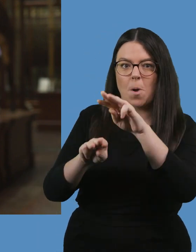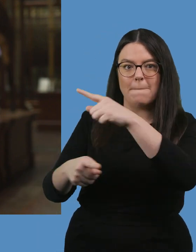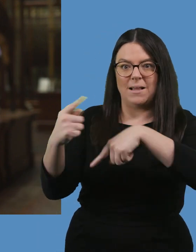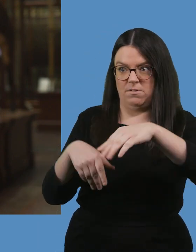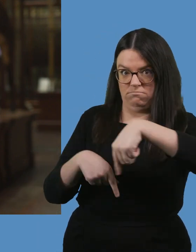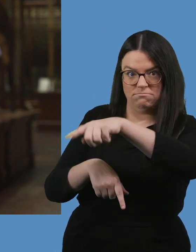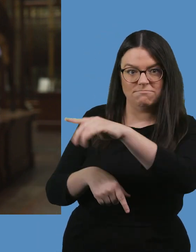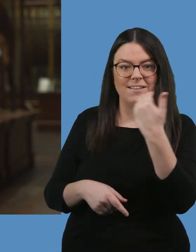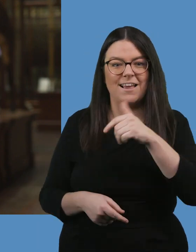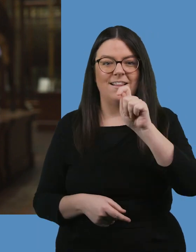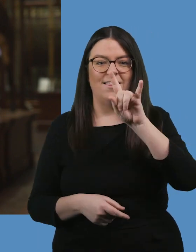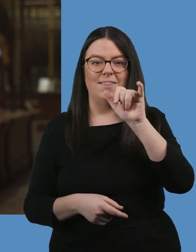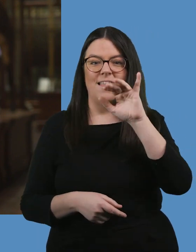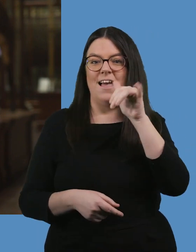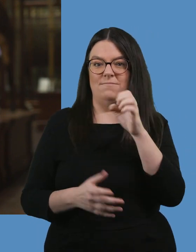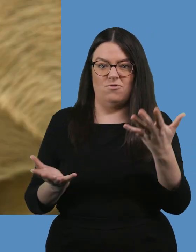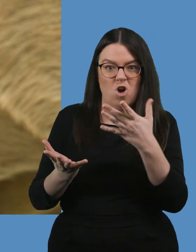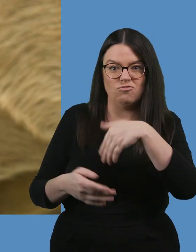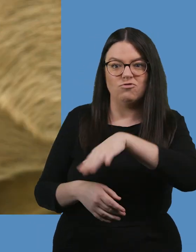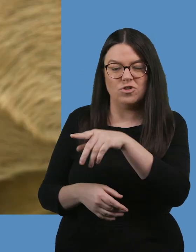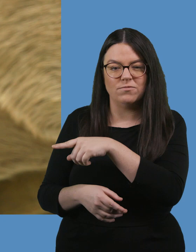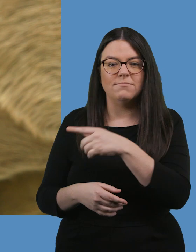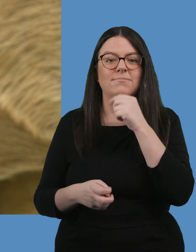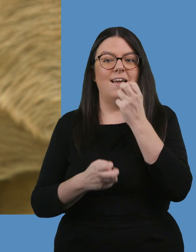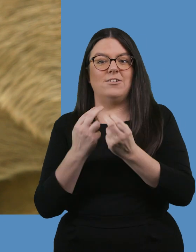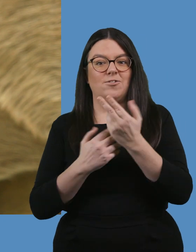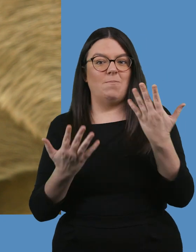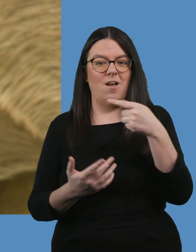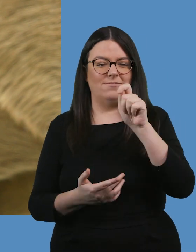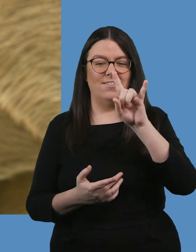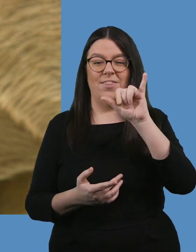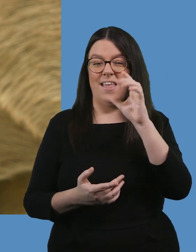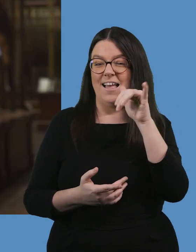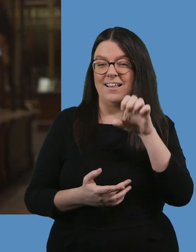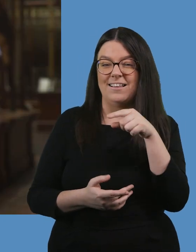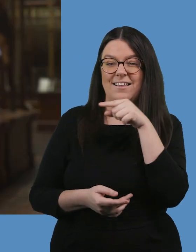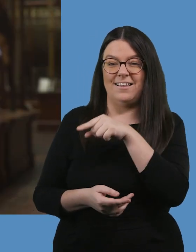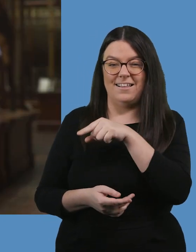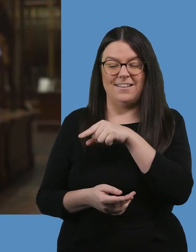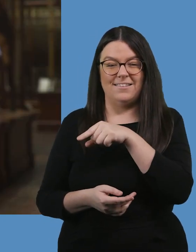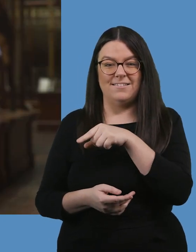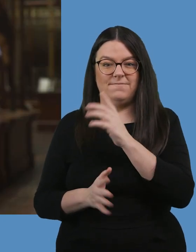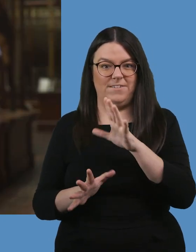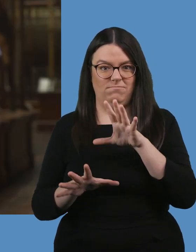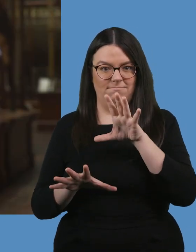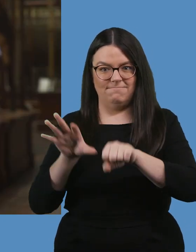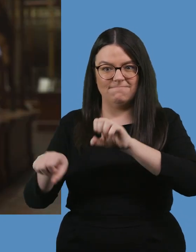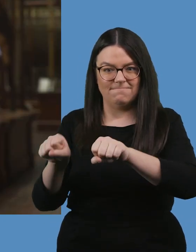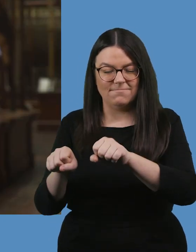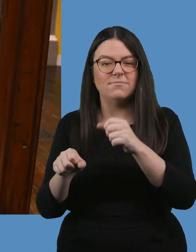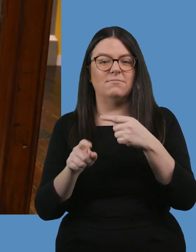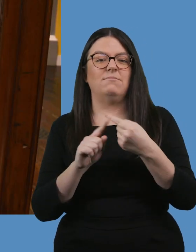to anyone who would hunt and kill a thylacine. As a result, many thylacines were hunted, and by 1914